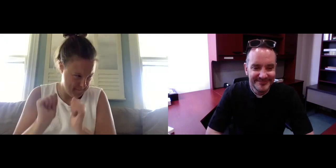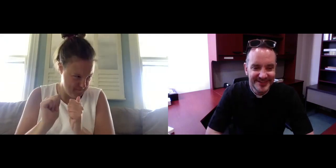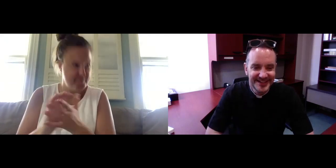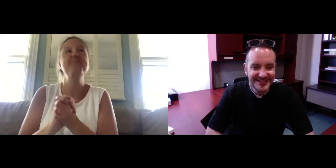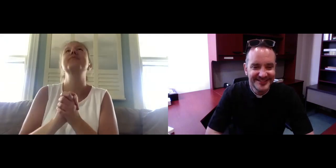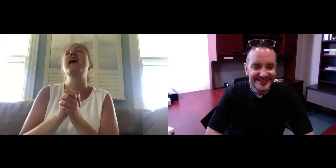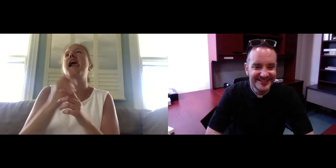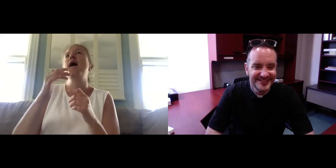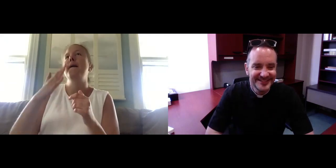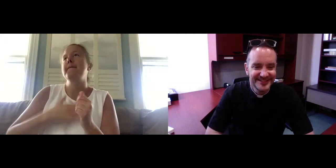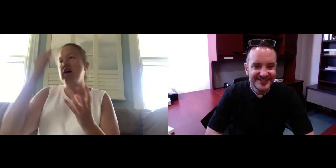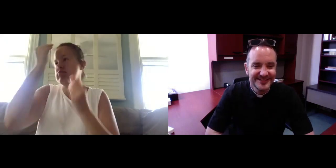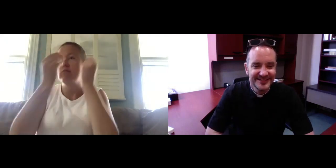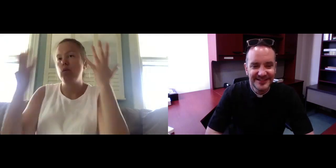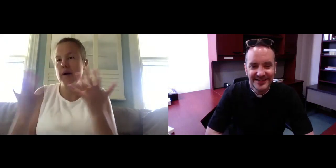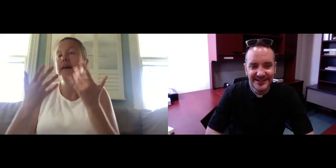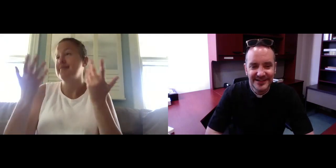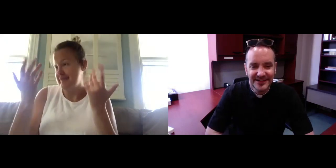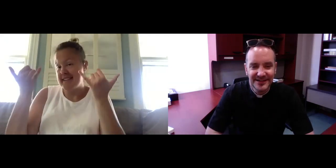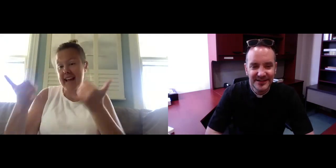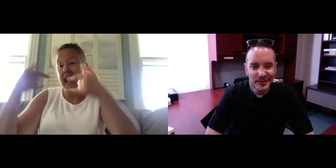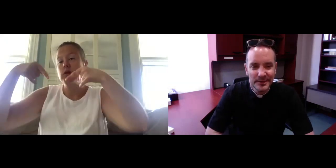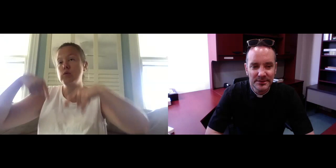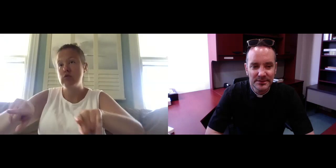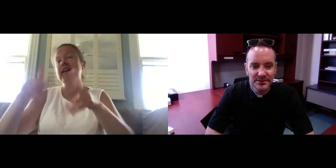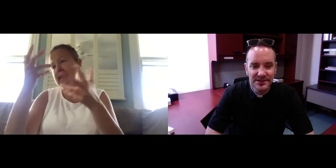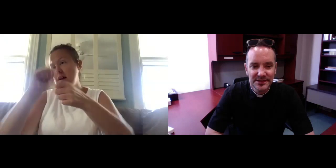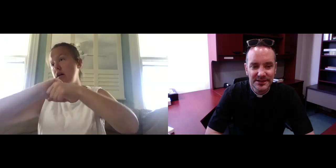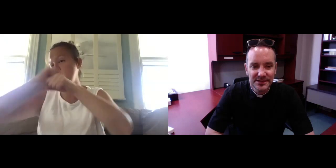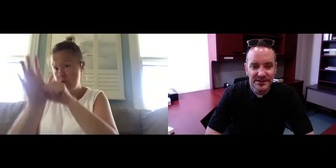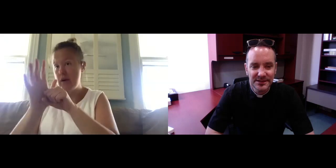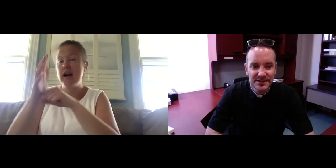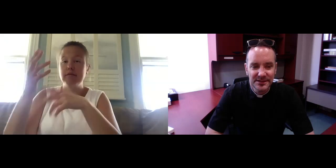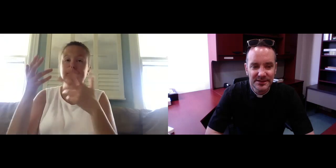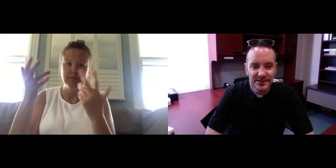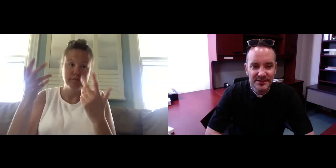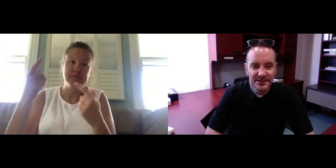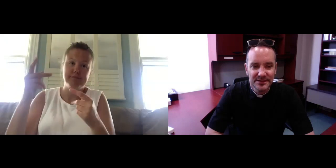were baptized at once. He brought them up into his house and provided a meal and with